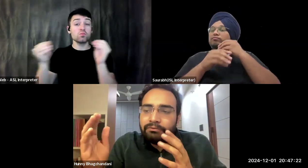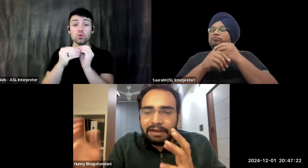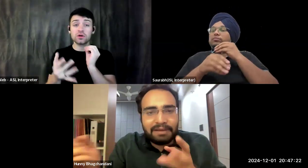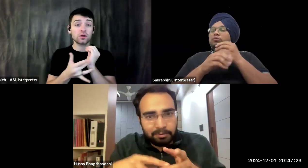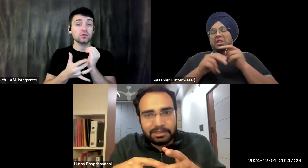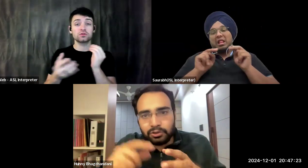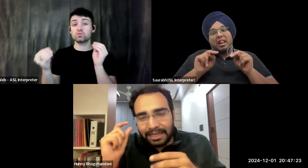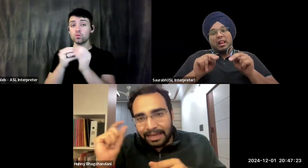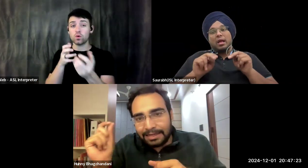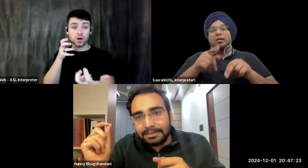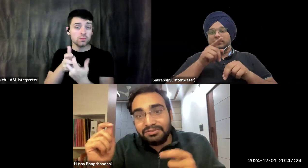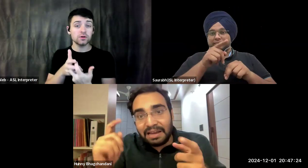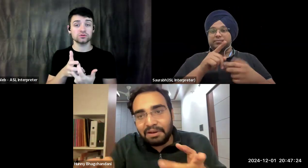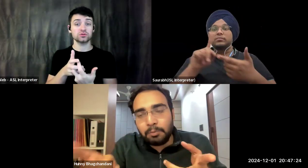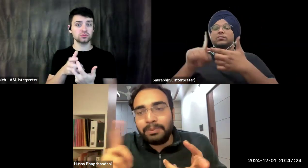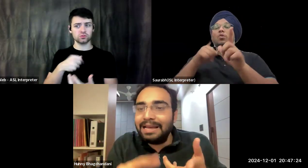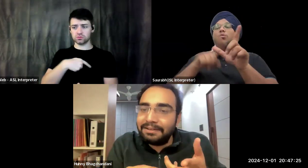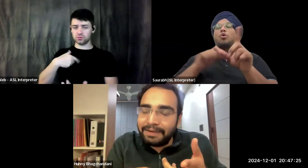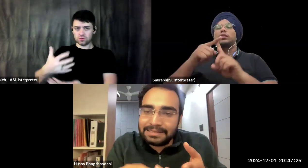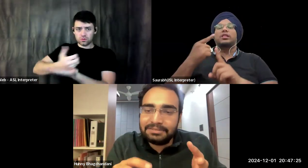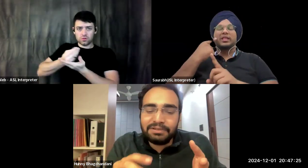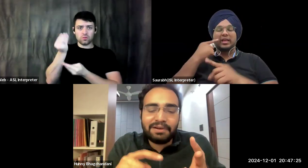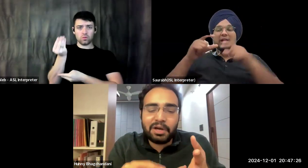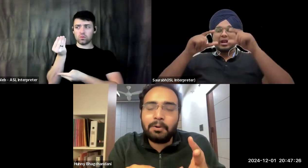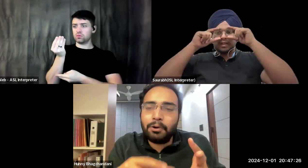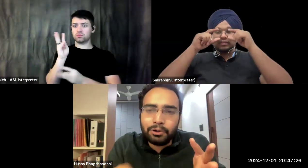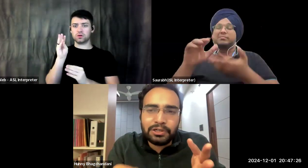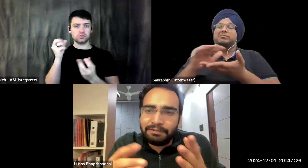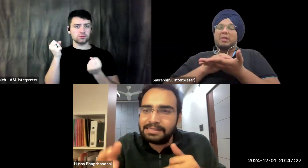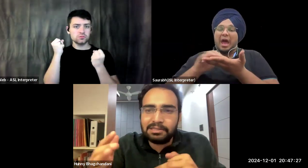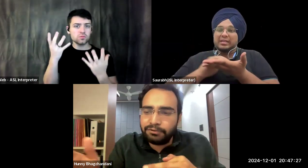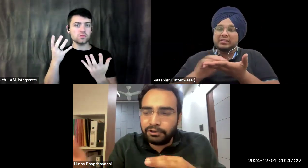We have developed the Jhoti AI Glass. We have developed braille devices. We have developed audio devices.